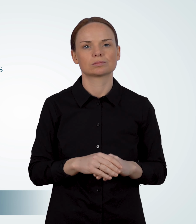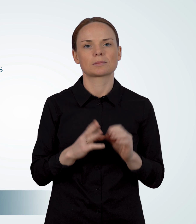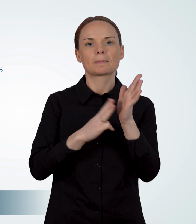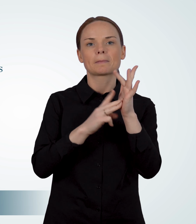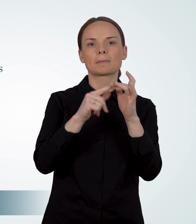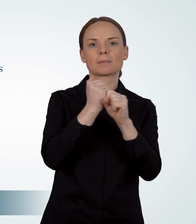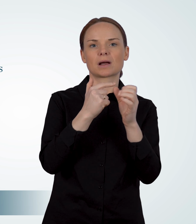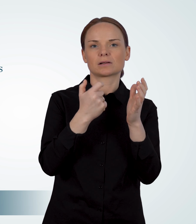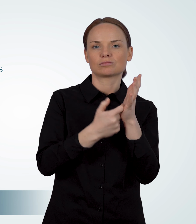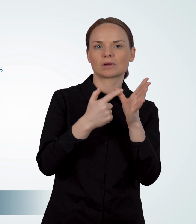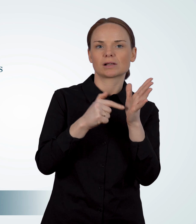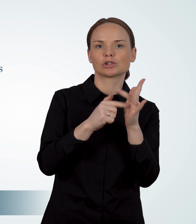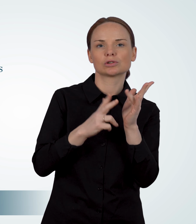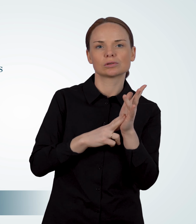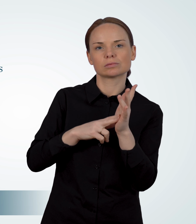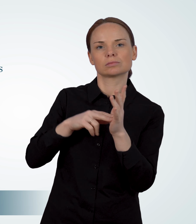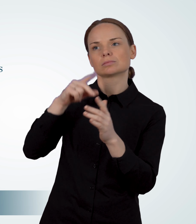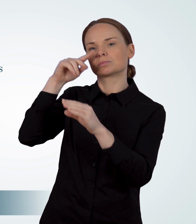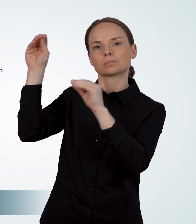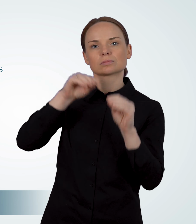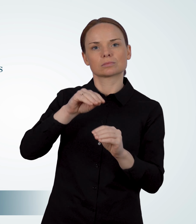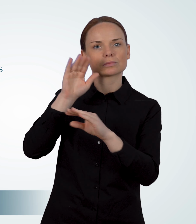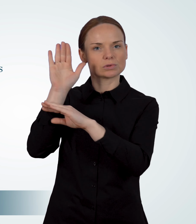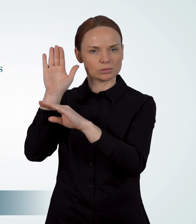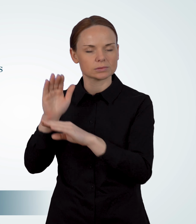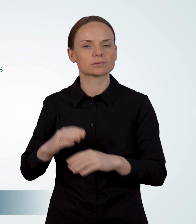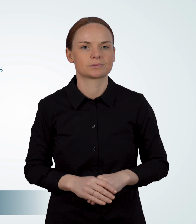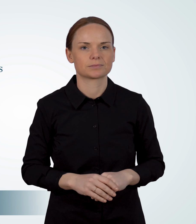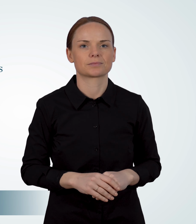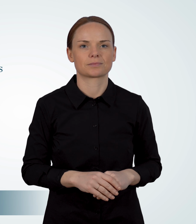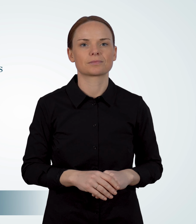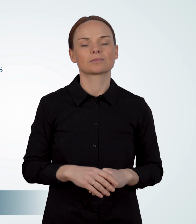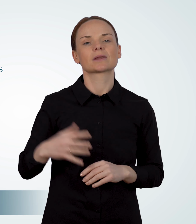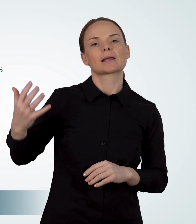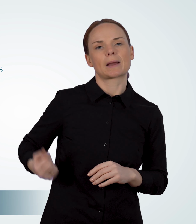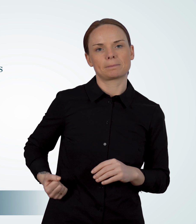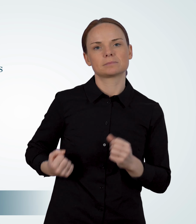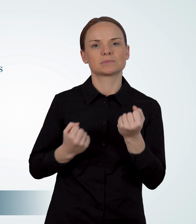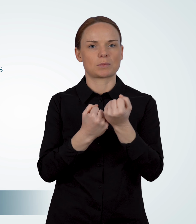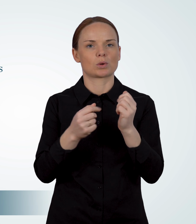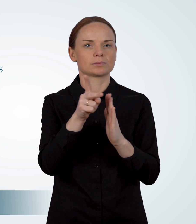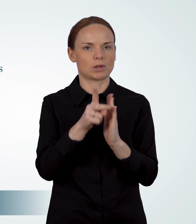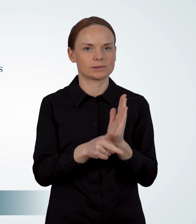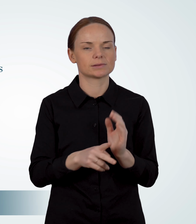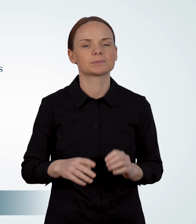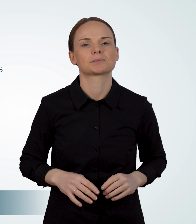• migration • income support policy.